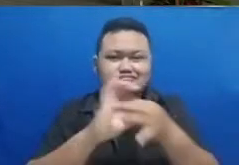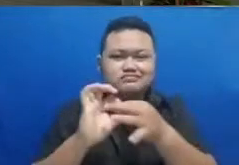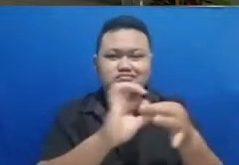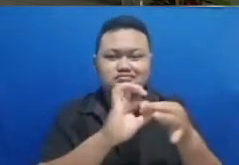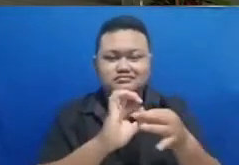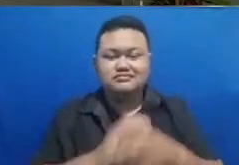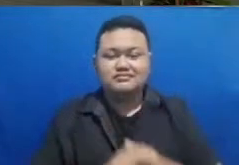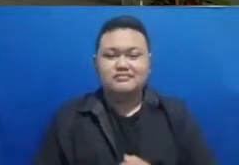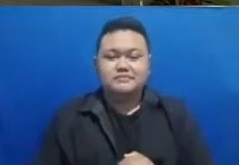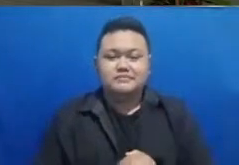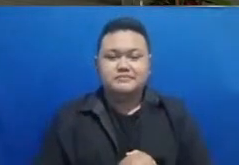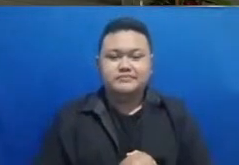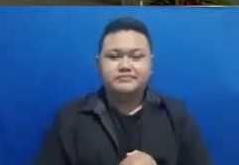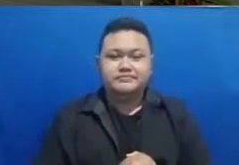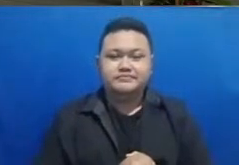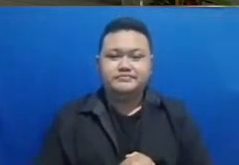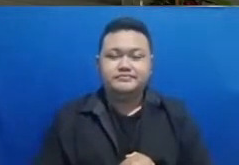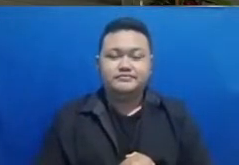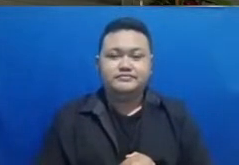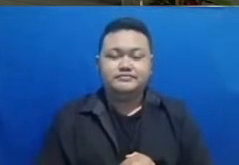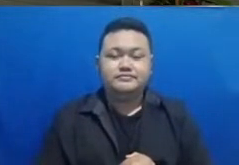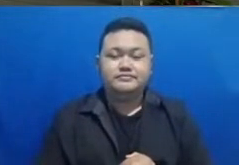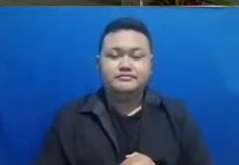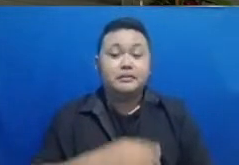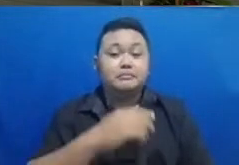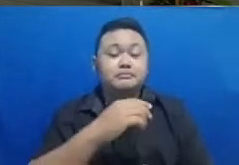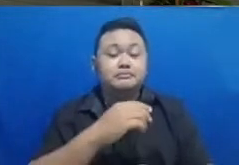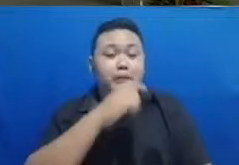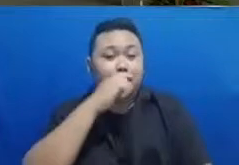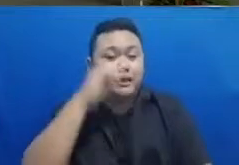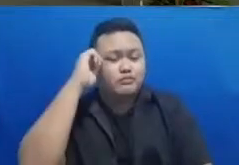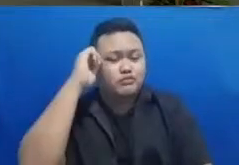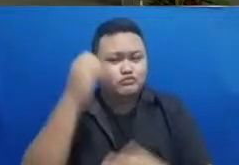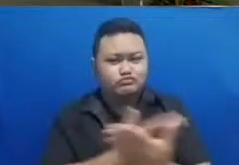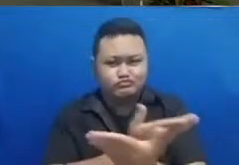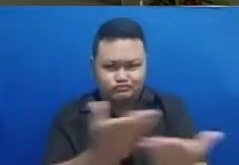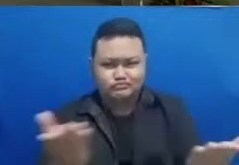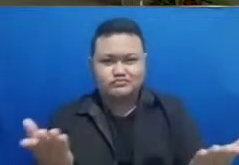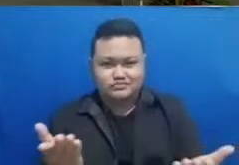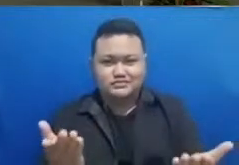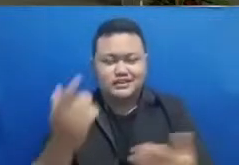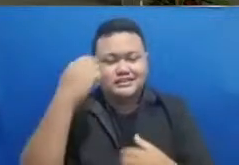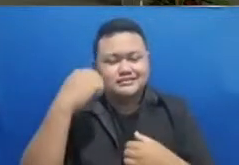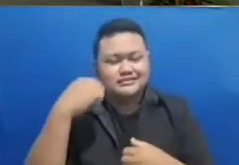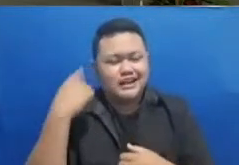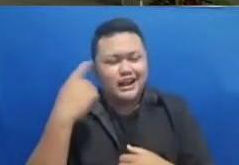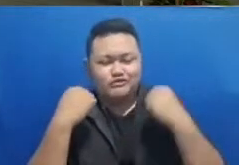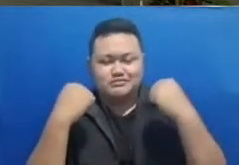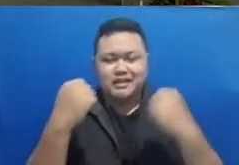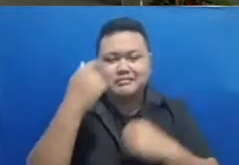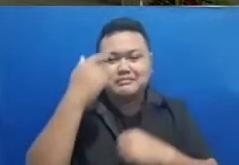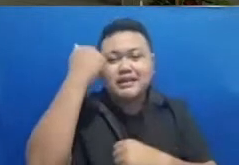ladies and gentlemen, teachers from all over the archipelago who are eager to learn, we thank God